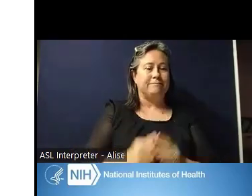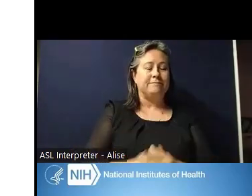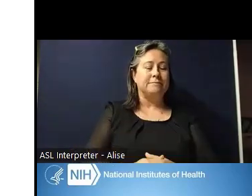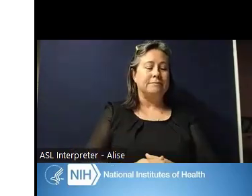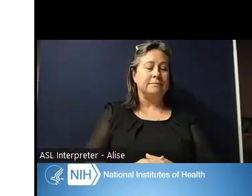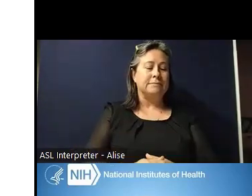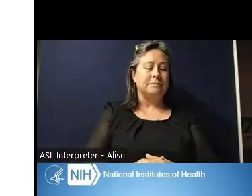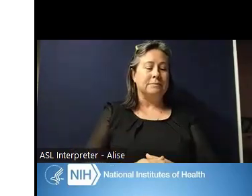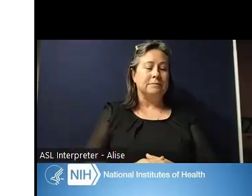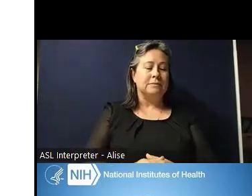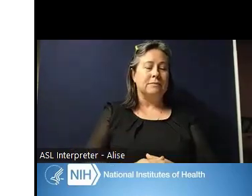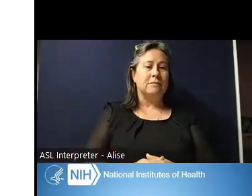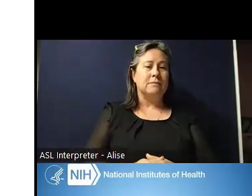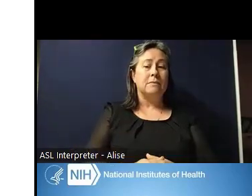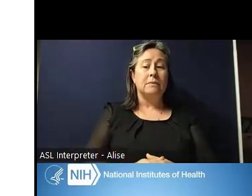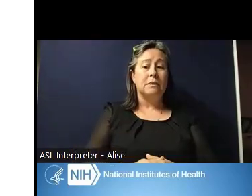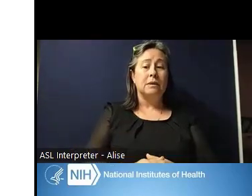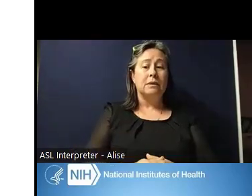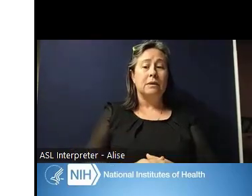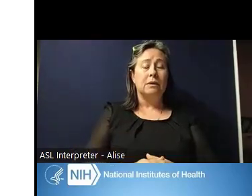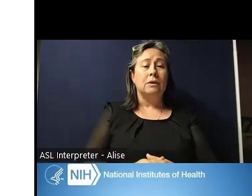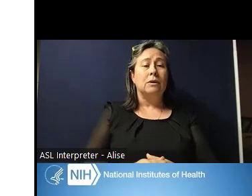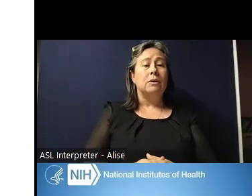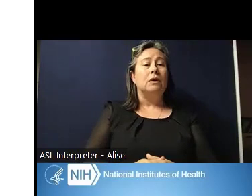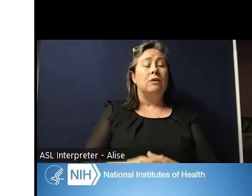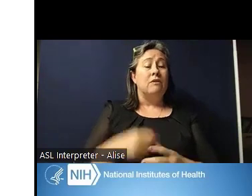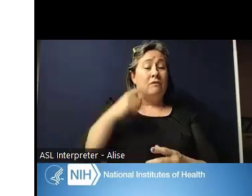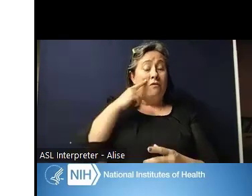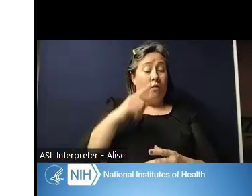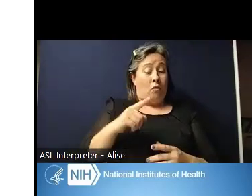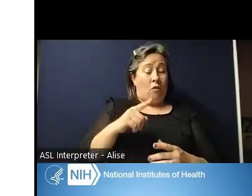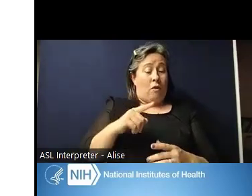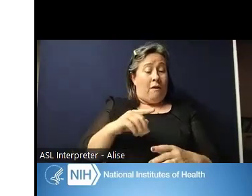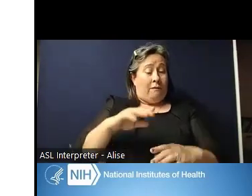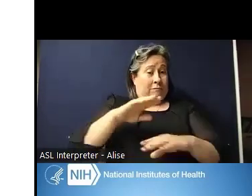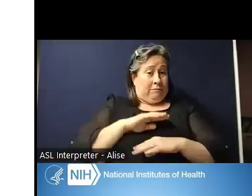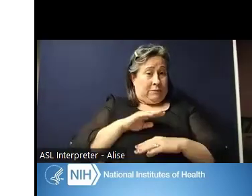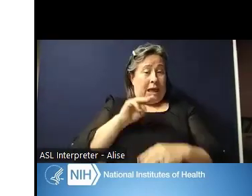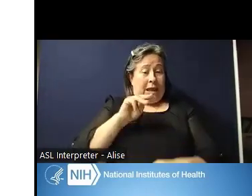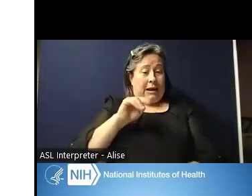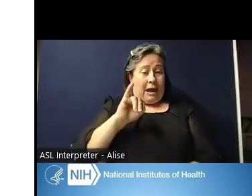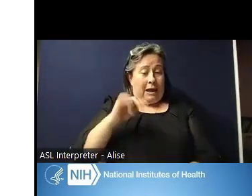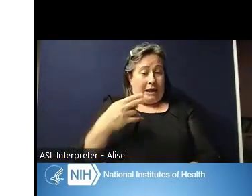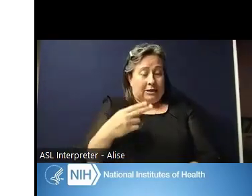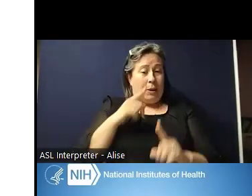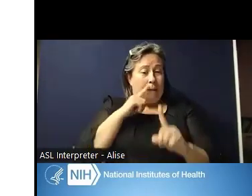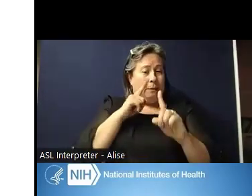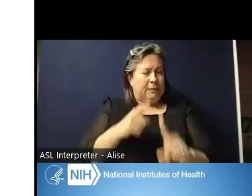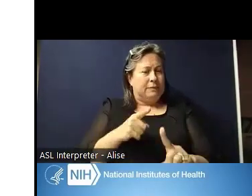At the heart of fulfilling the NIH mission is ensuring and safeguarding the integrity of science